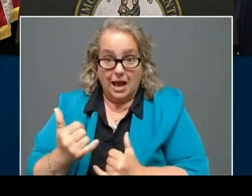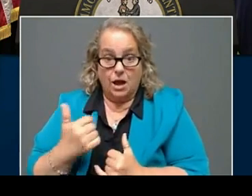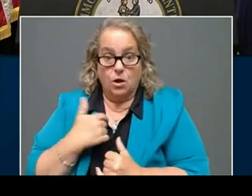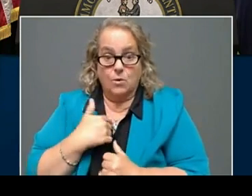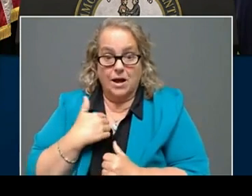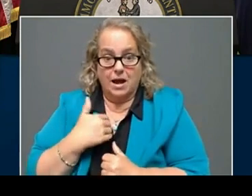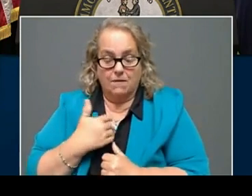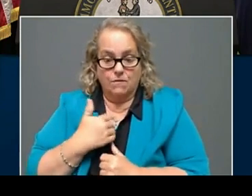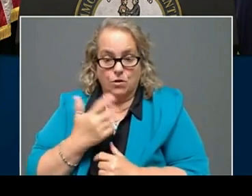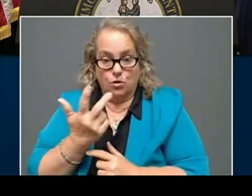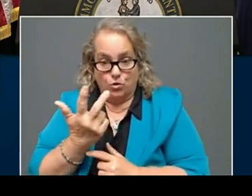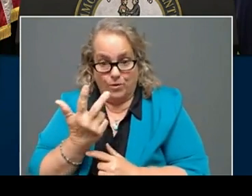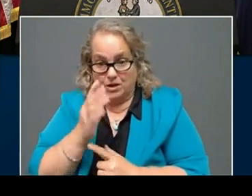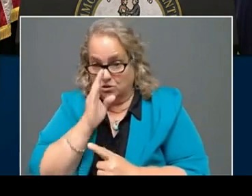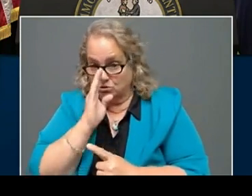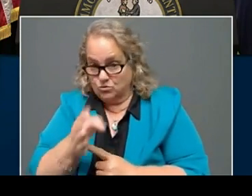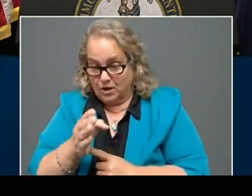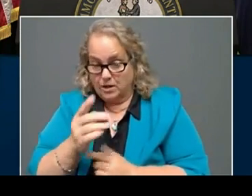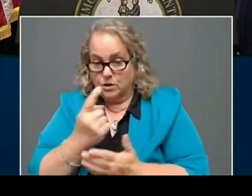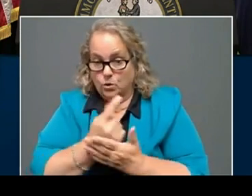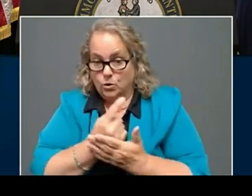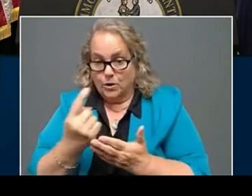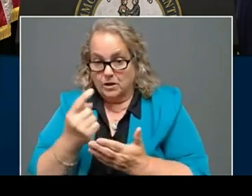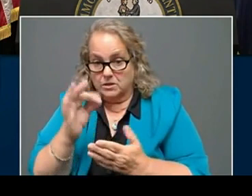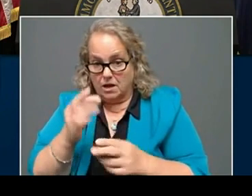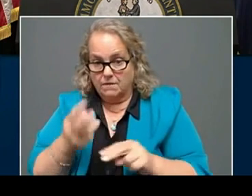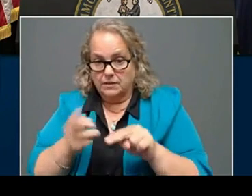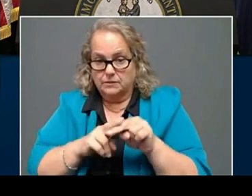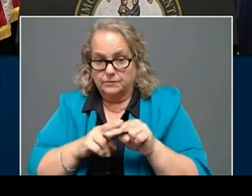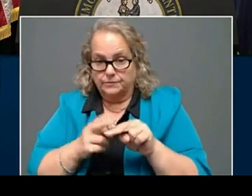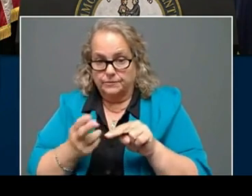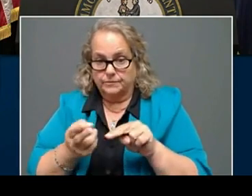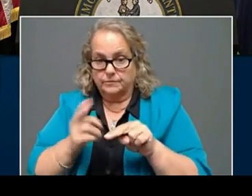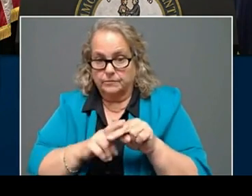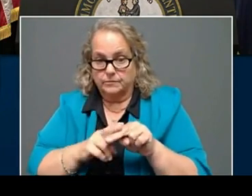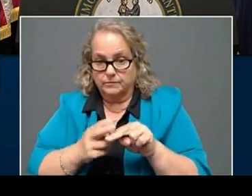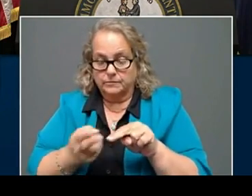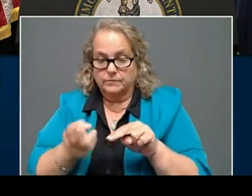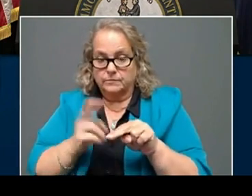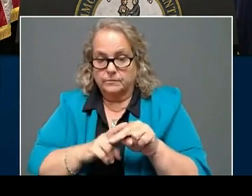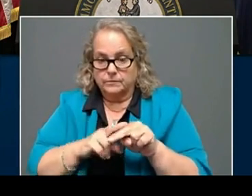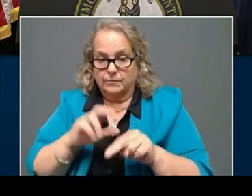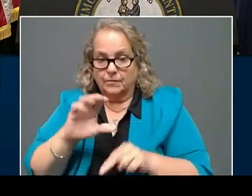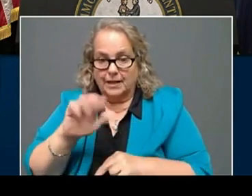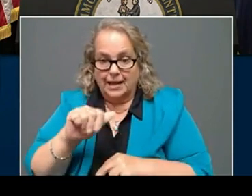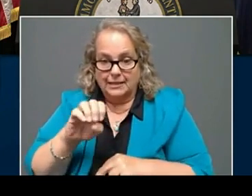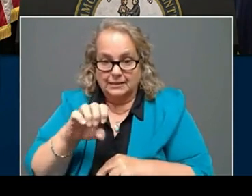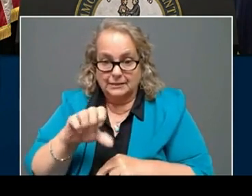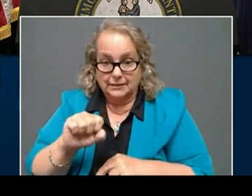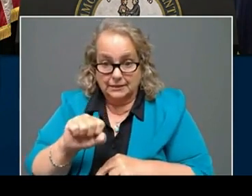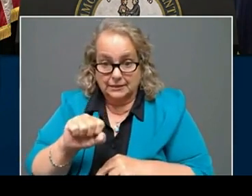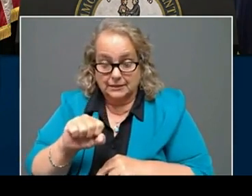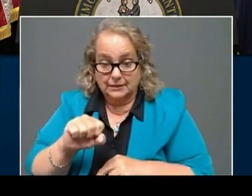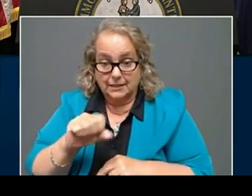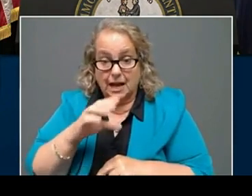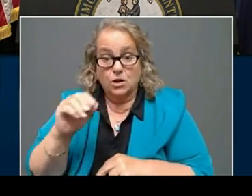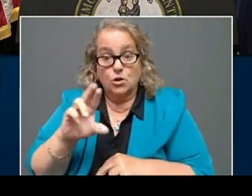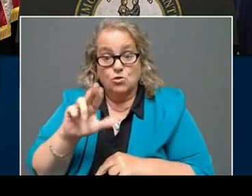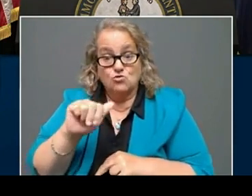straight weeks of increasing cases and the rate of that increase is also